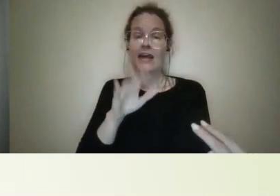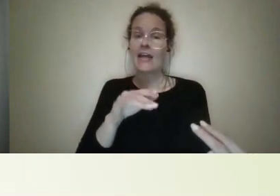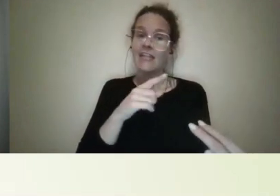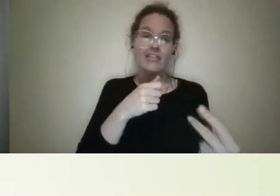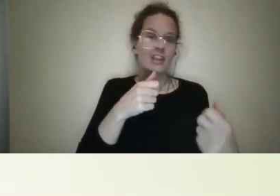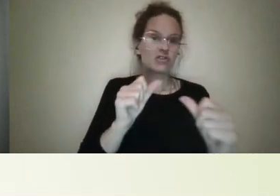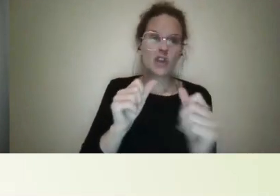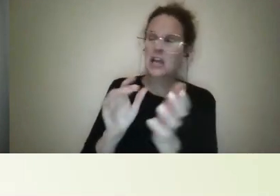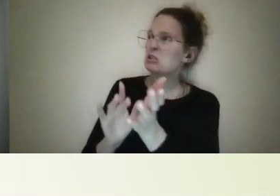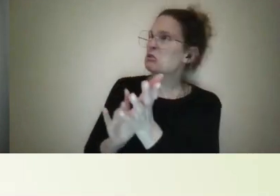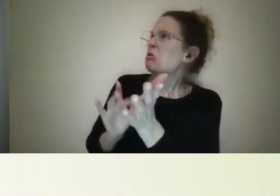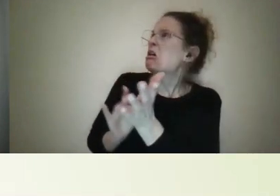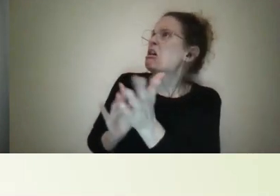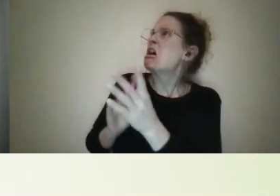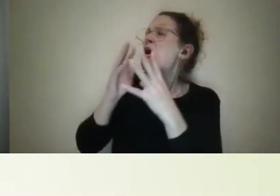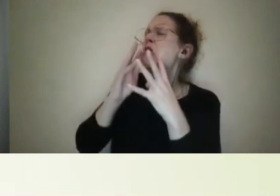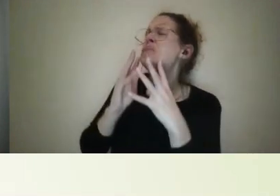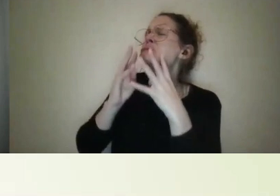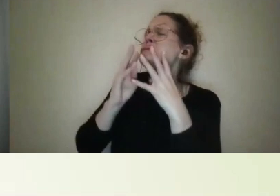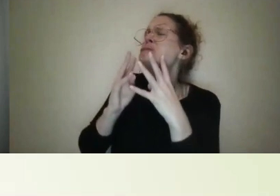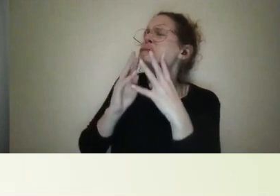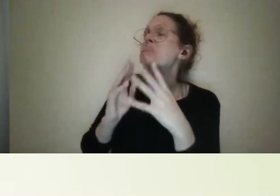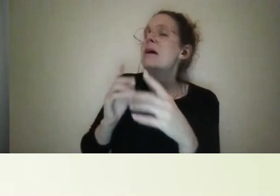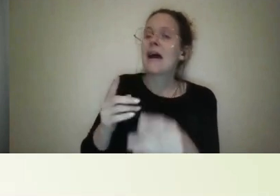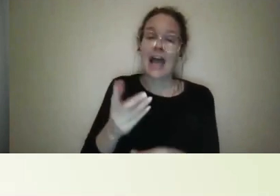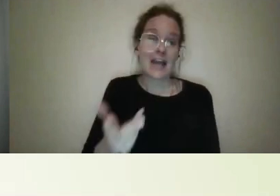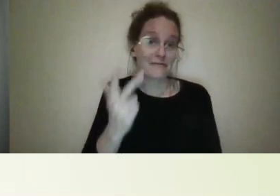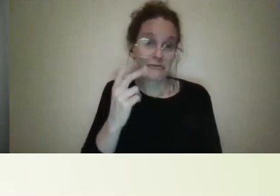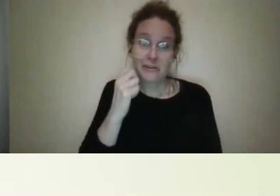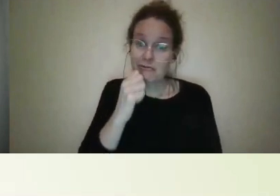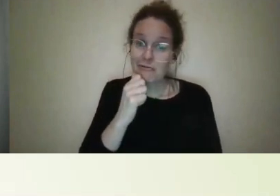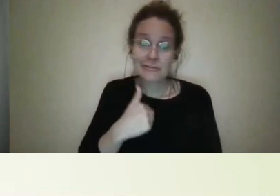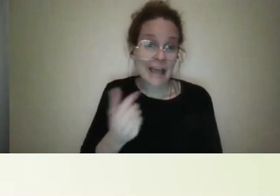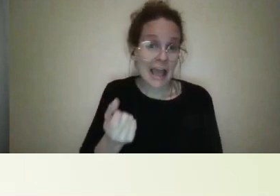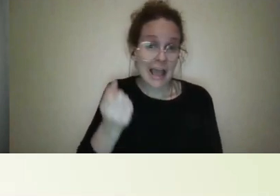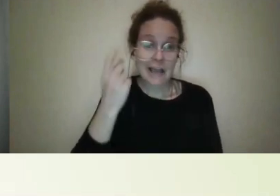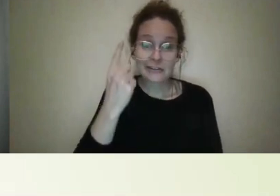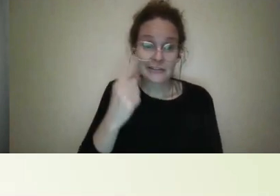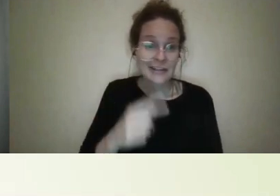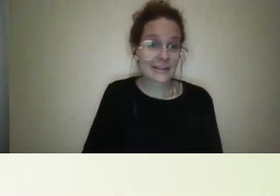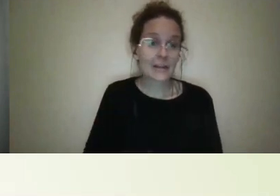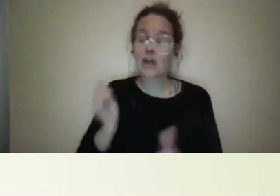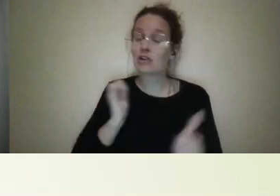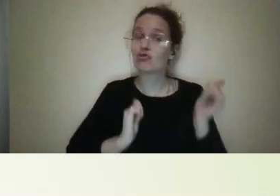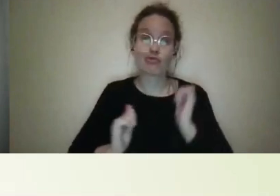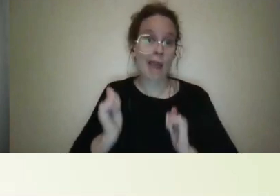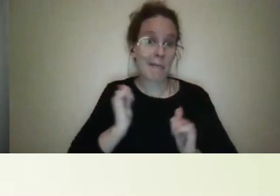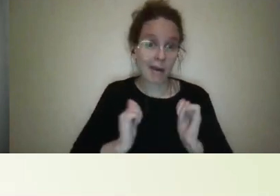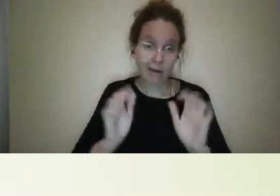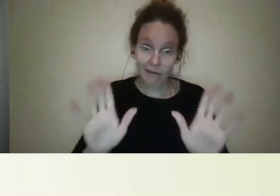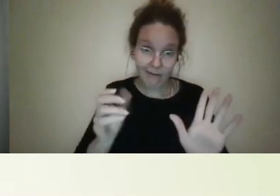Been there. I have three girls, they can make drama. So they were like "please Mom,